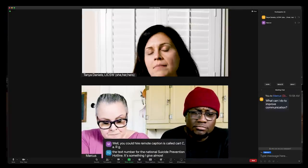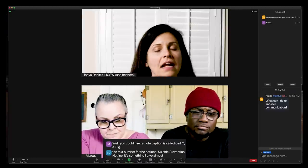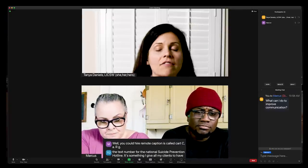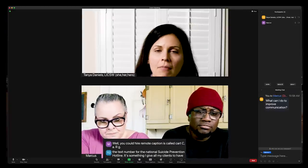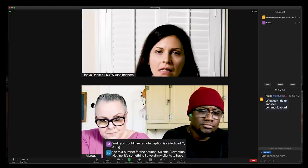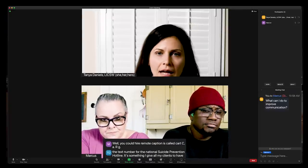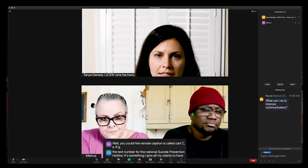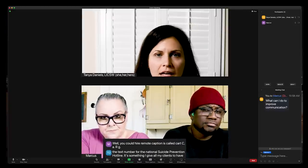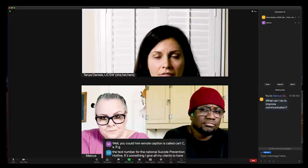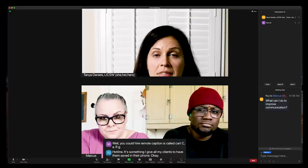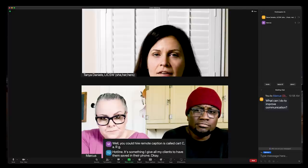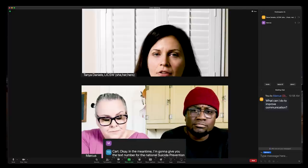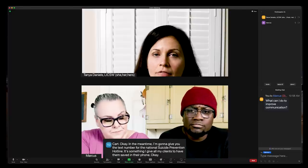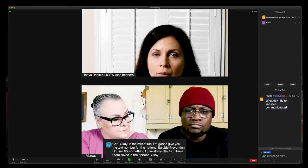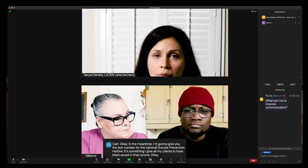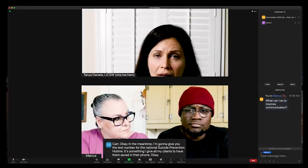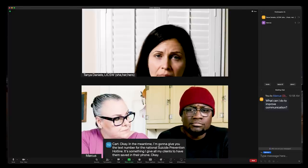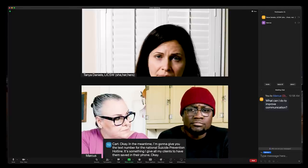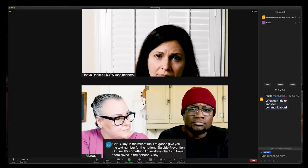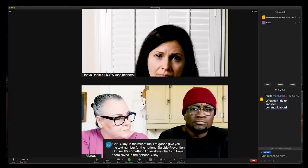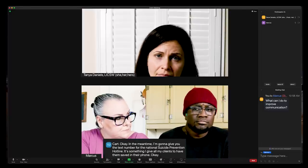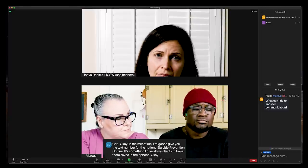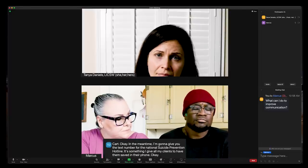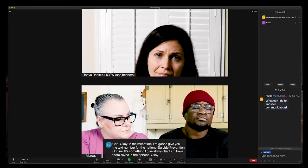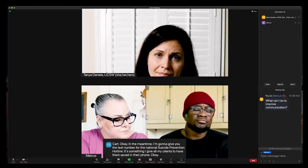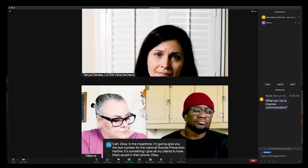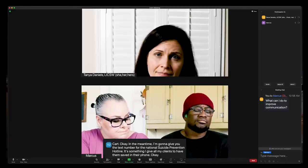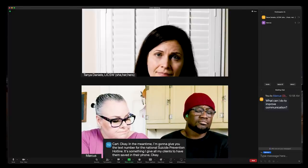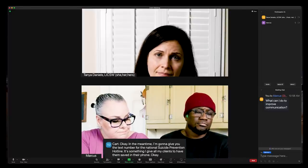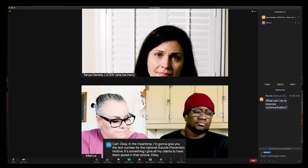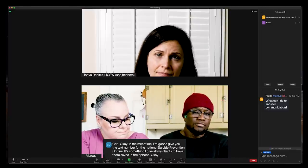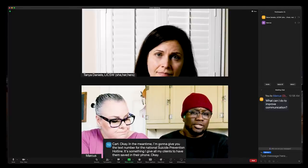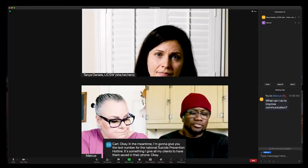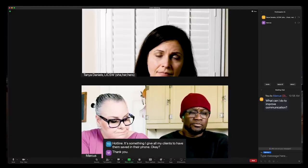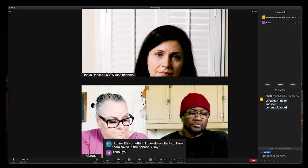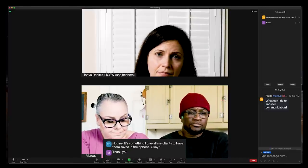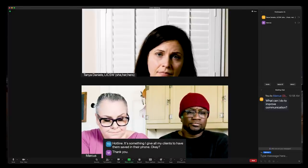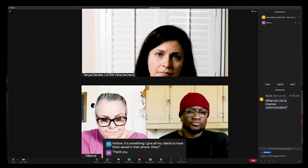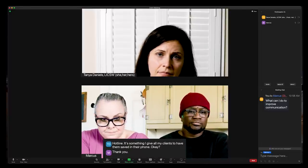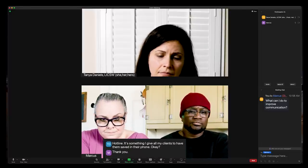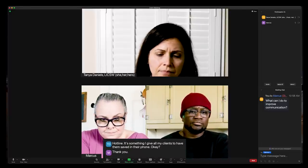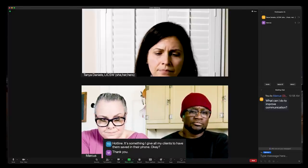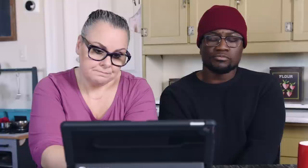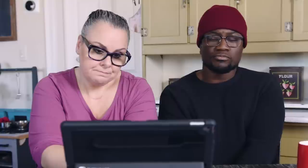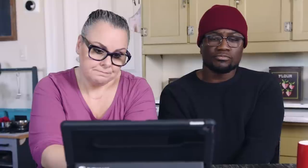It’s something I give all my clients to have them save in their phone, okay? Thank you.